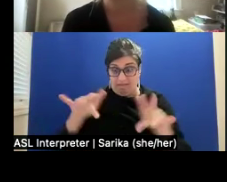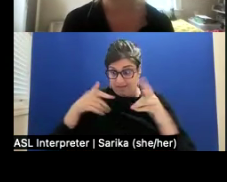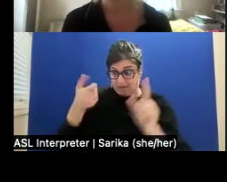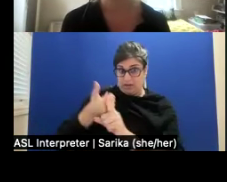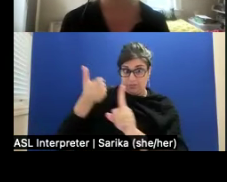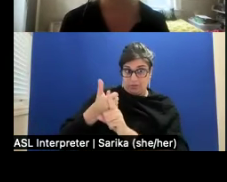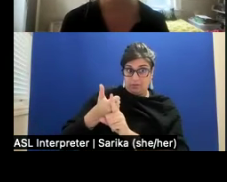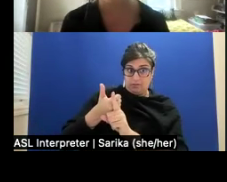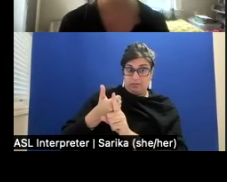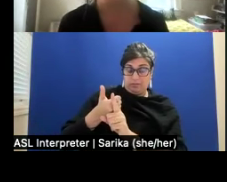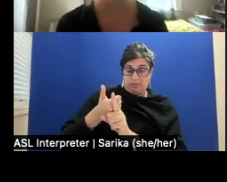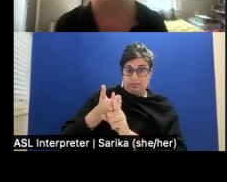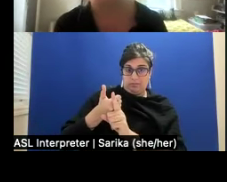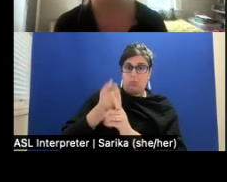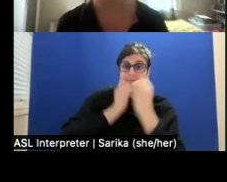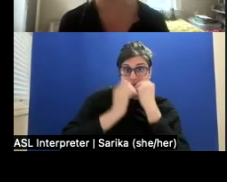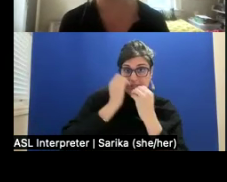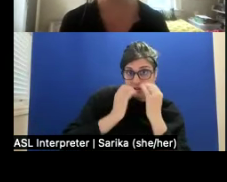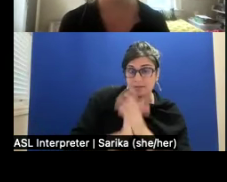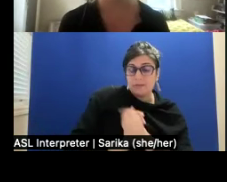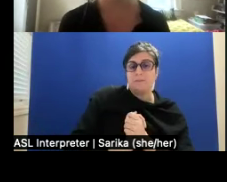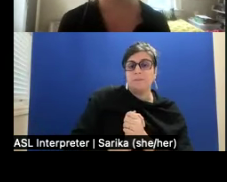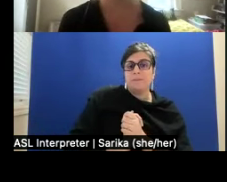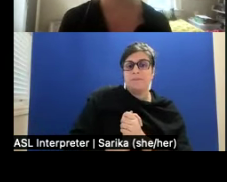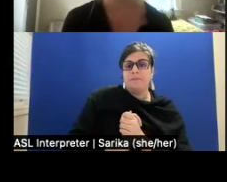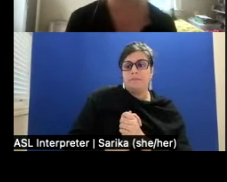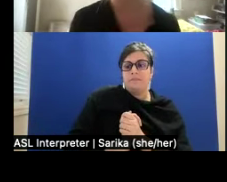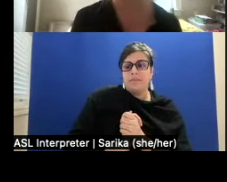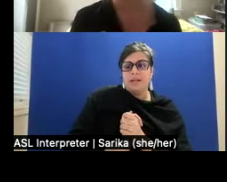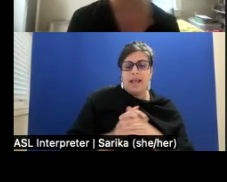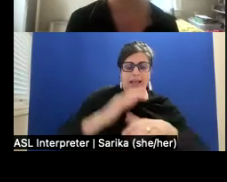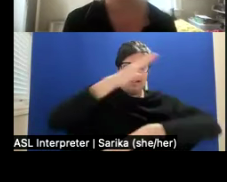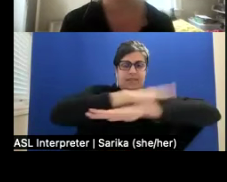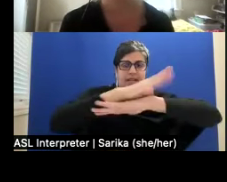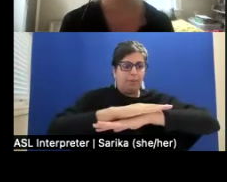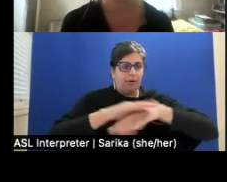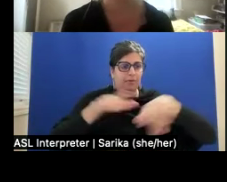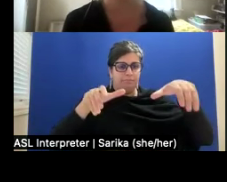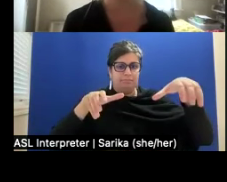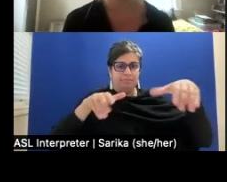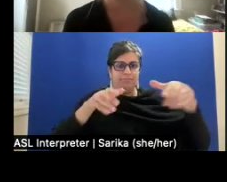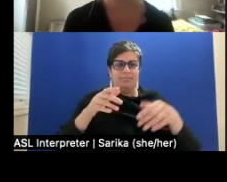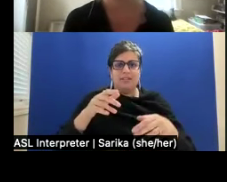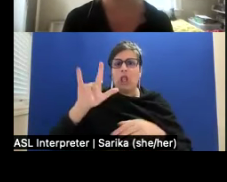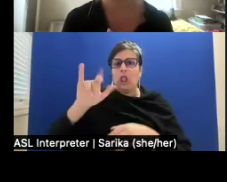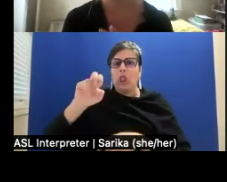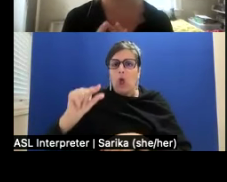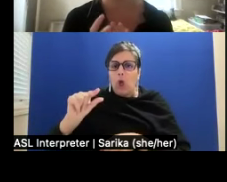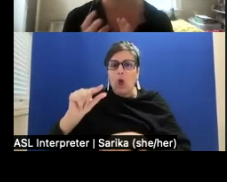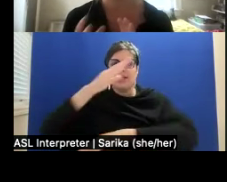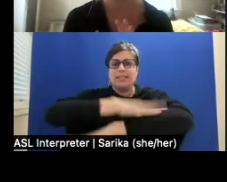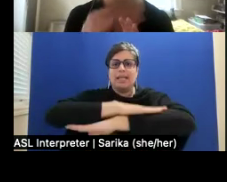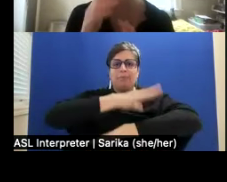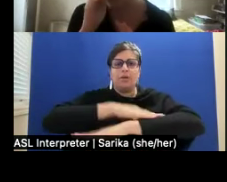were meals and long table discussions. If you don't know what a long table is, it's this amazing,